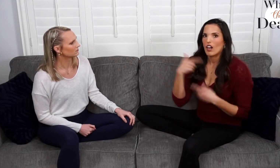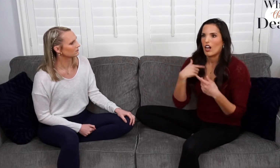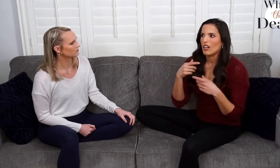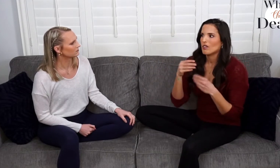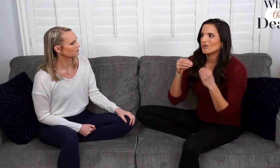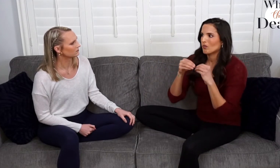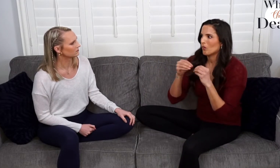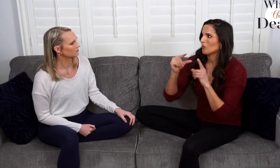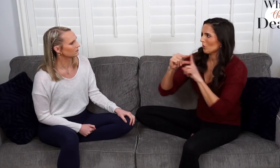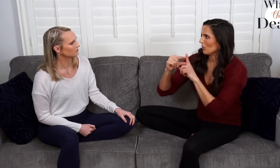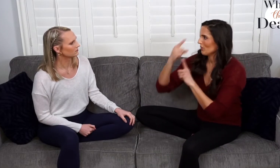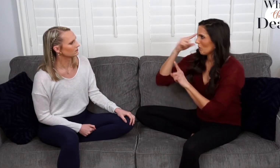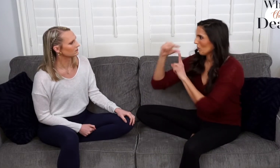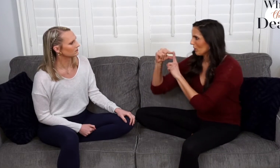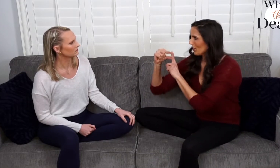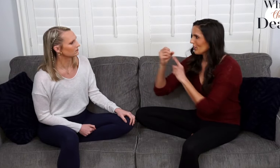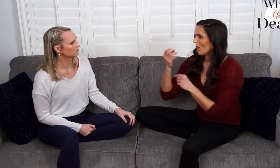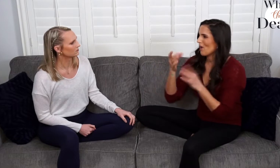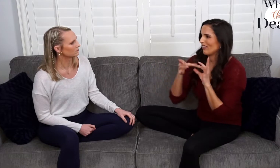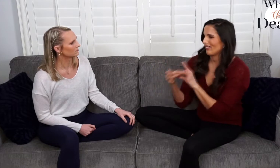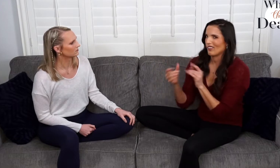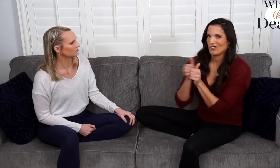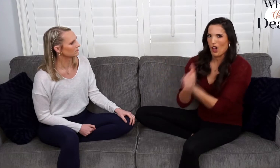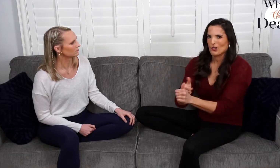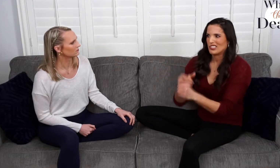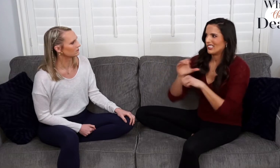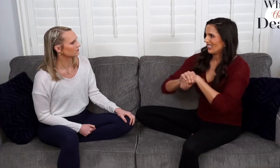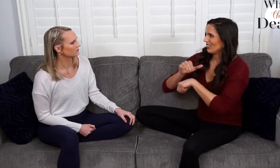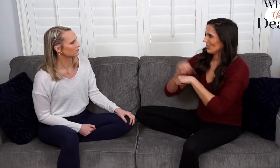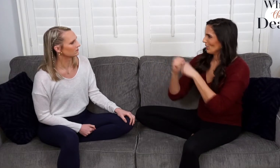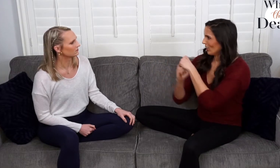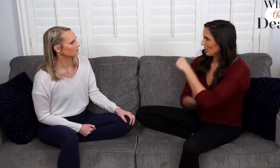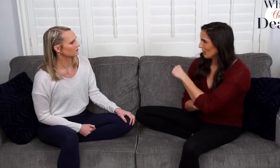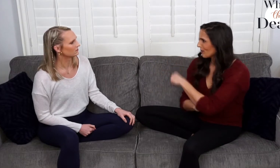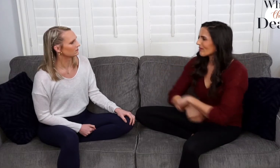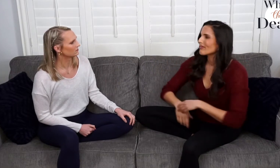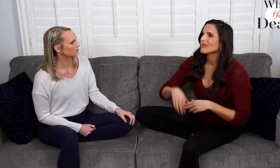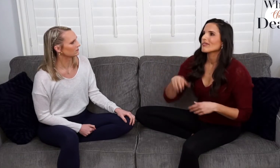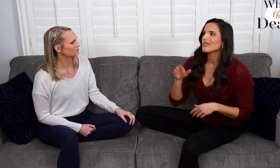me growing up, I was more word-for-word that followed the Standard English structure.